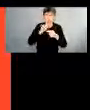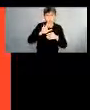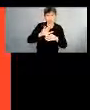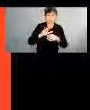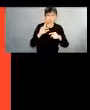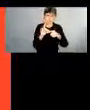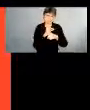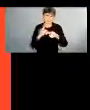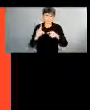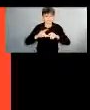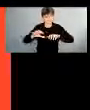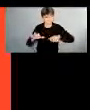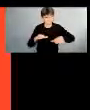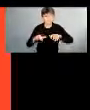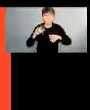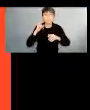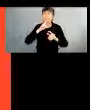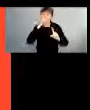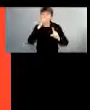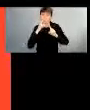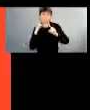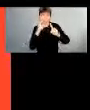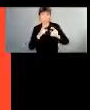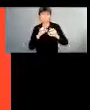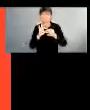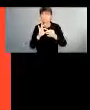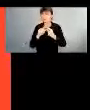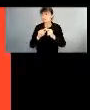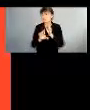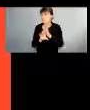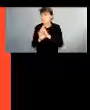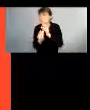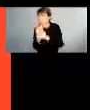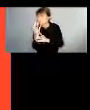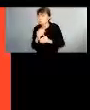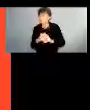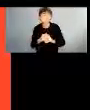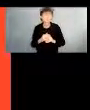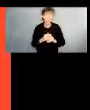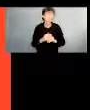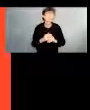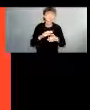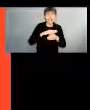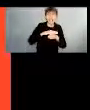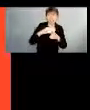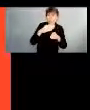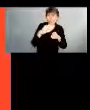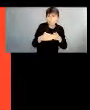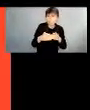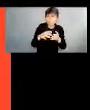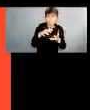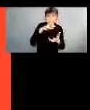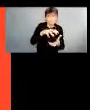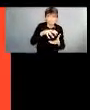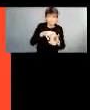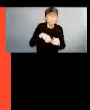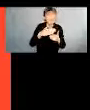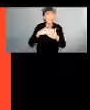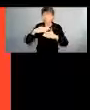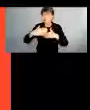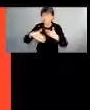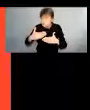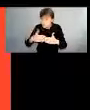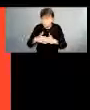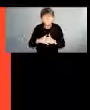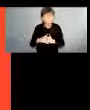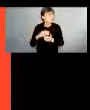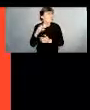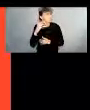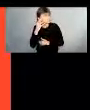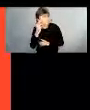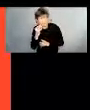could include goals related to growth, outcomes, processes, learning, relationships, skills,